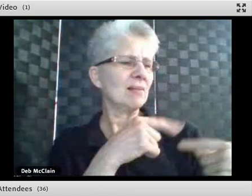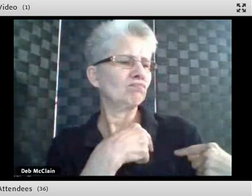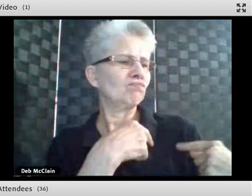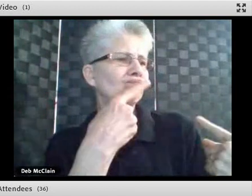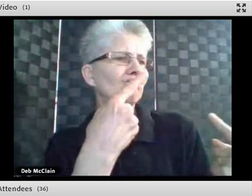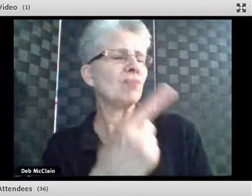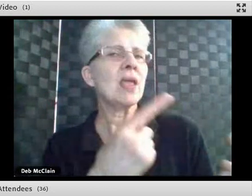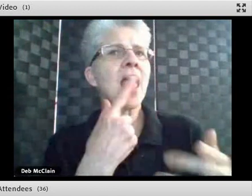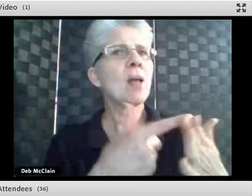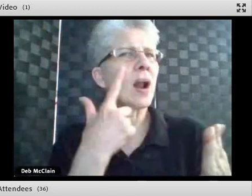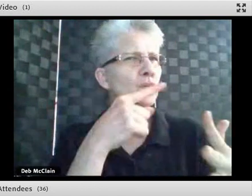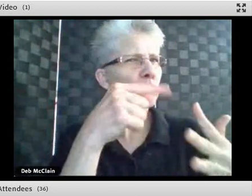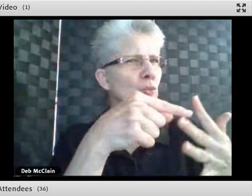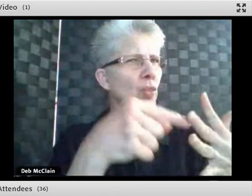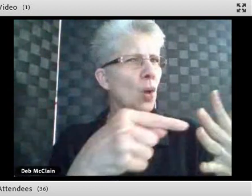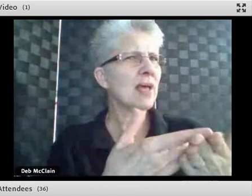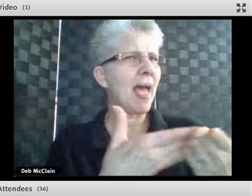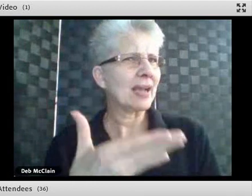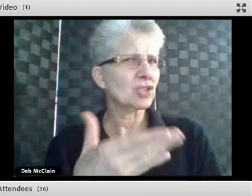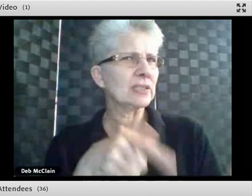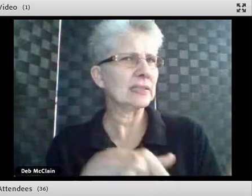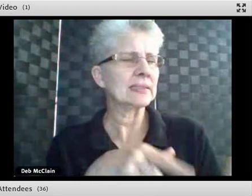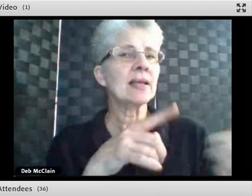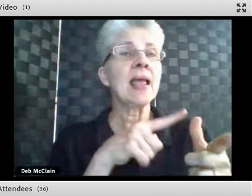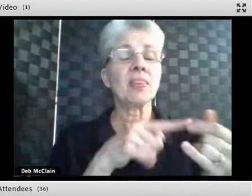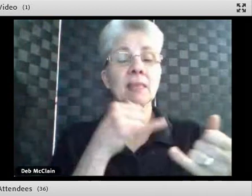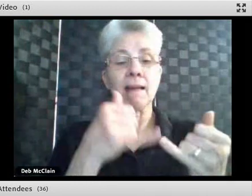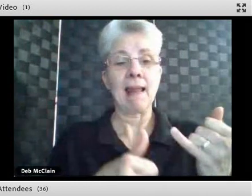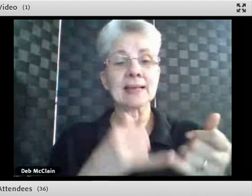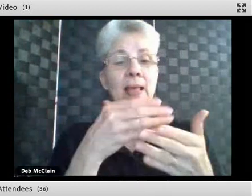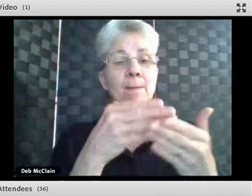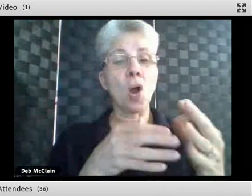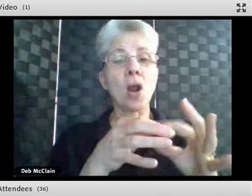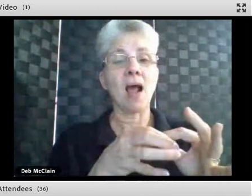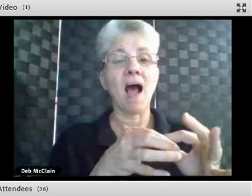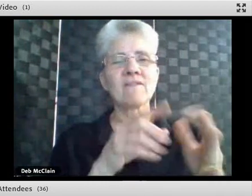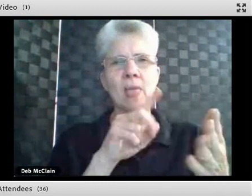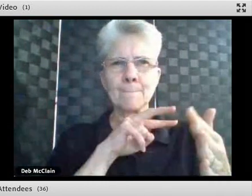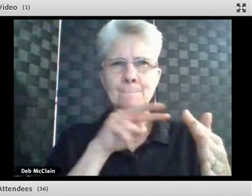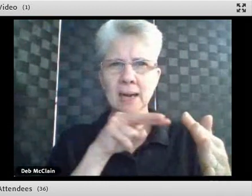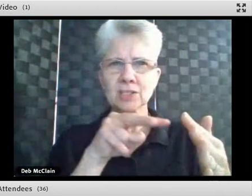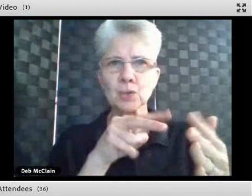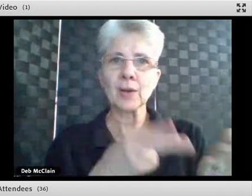and why did you do those actions. And then lastly is part of the monitoring authenticity: